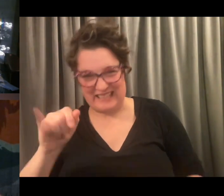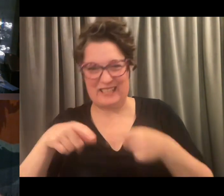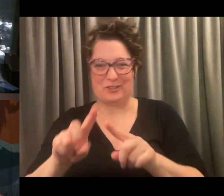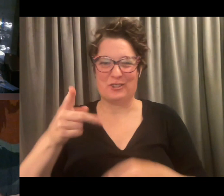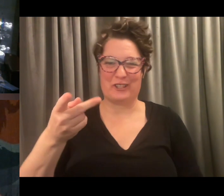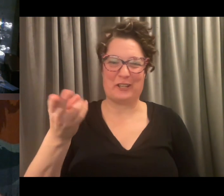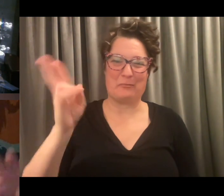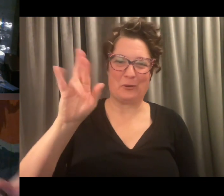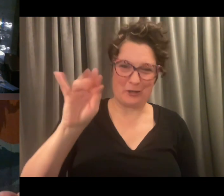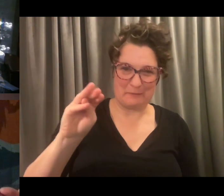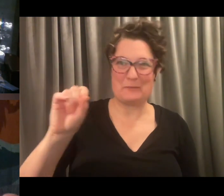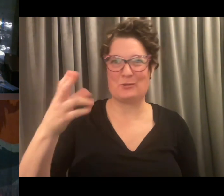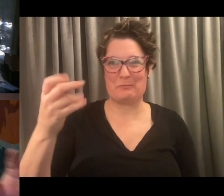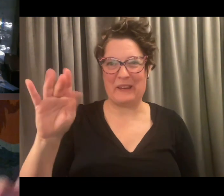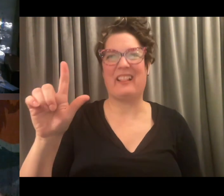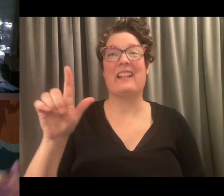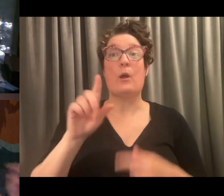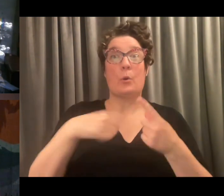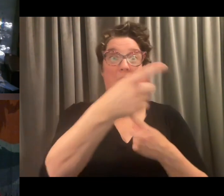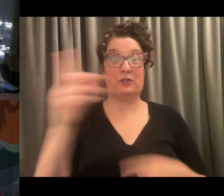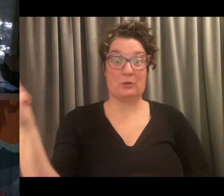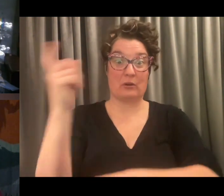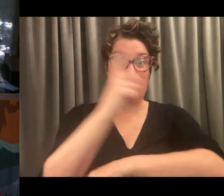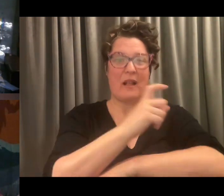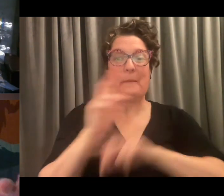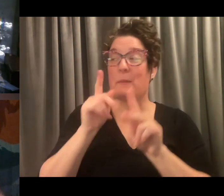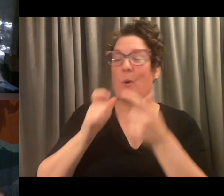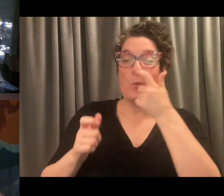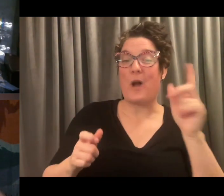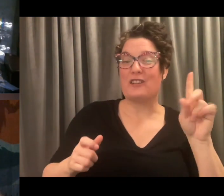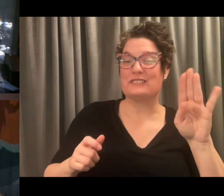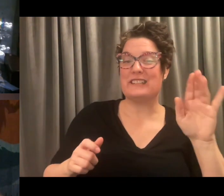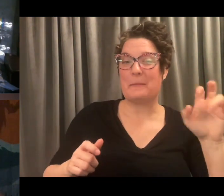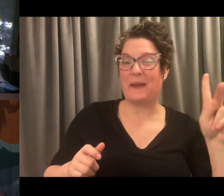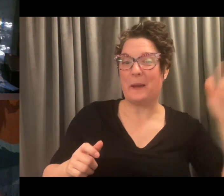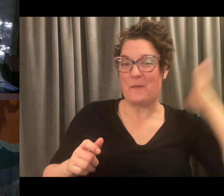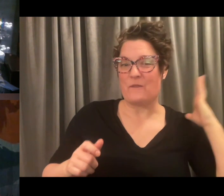people that had seen The Dybbuk that were like, oh my God, this person, like you're just like, you really make an impression.